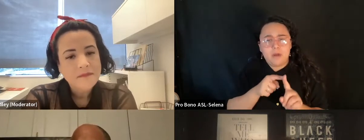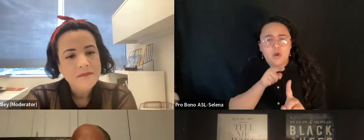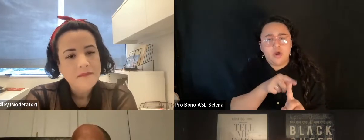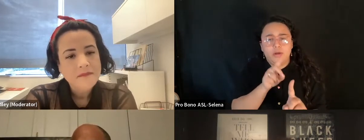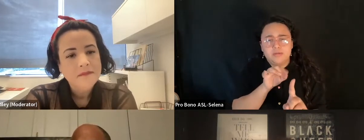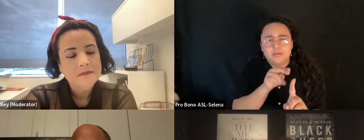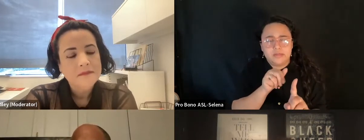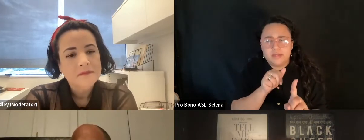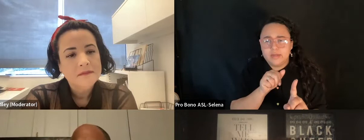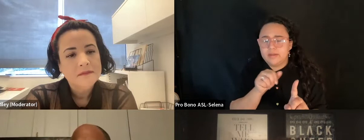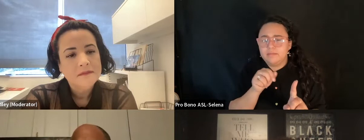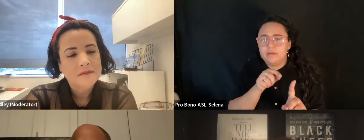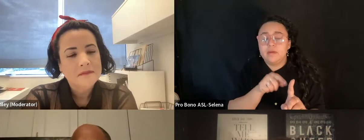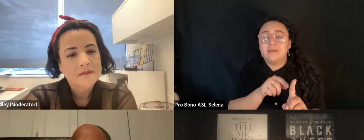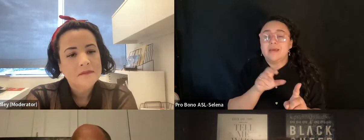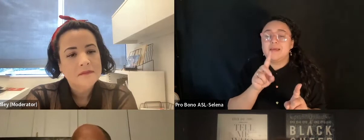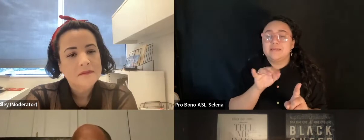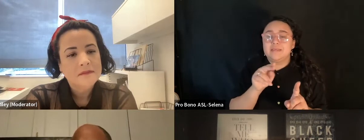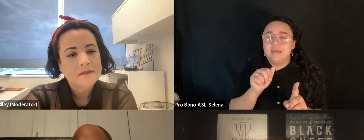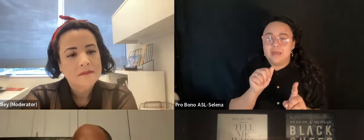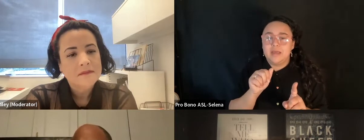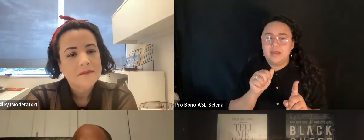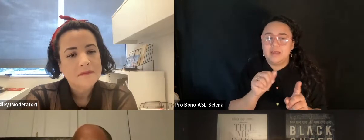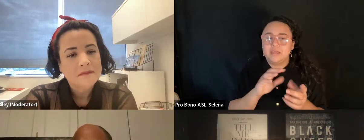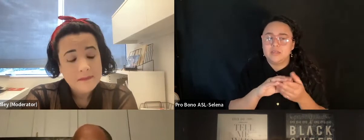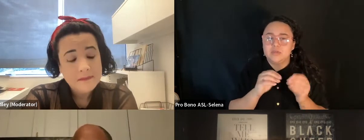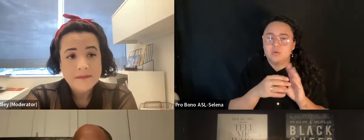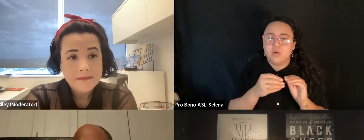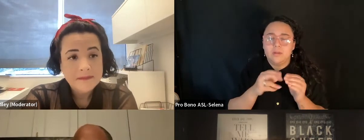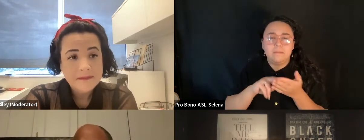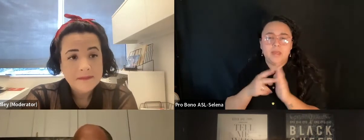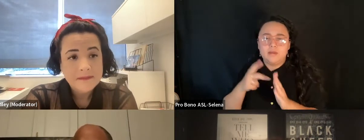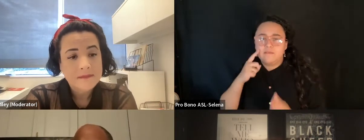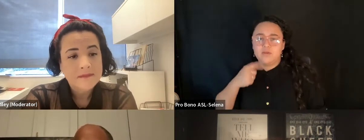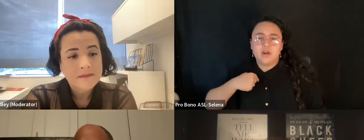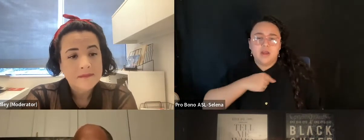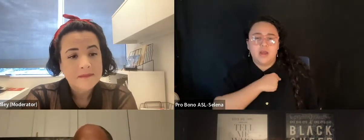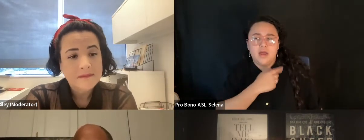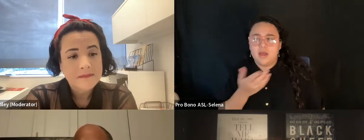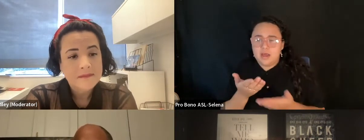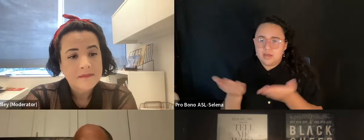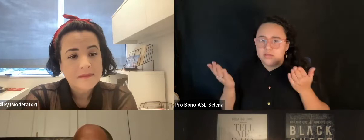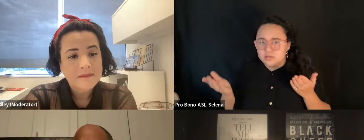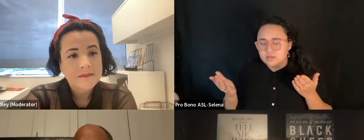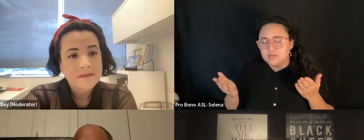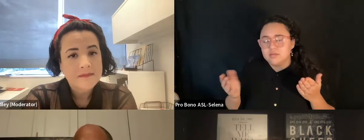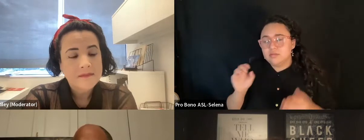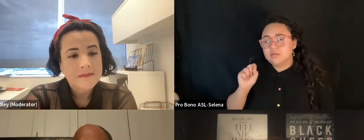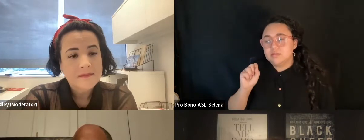And so I guess what Simon and I after a few years started to feel like was interesting is, like,